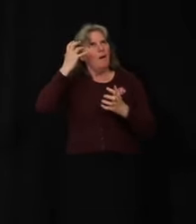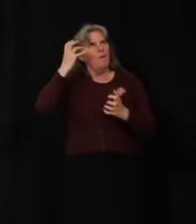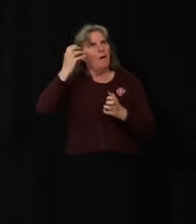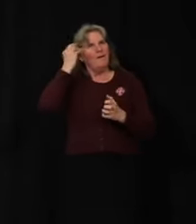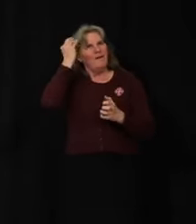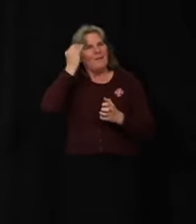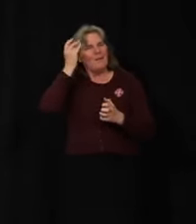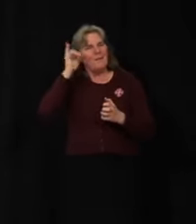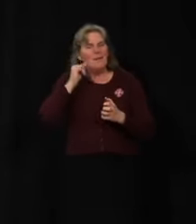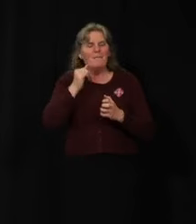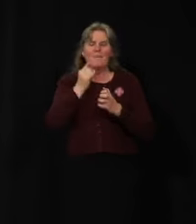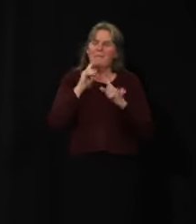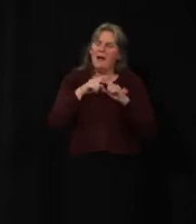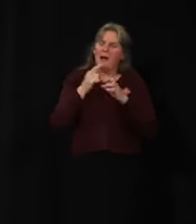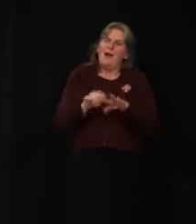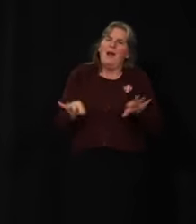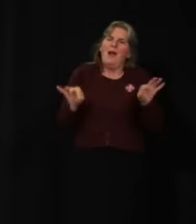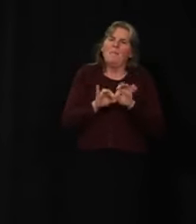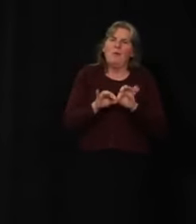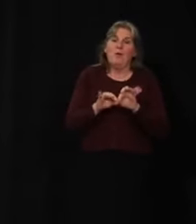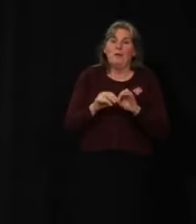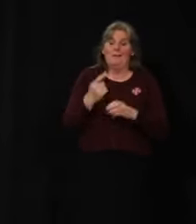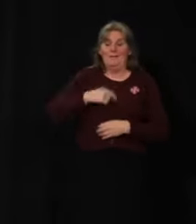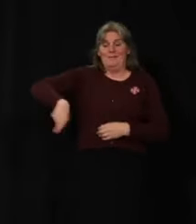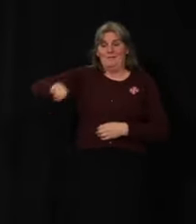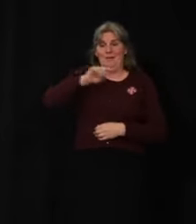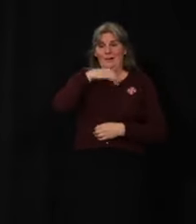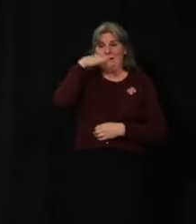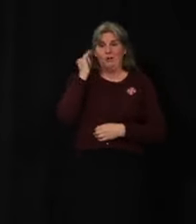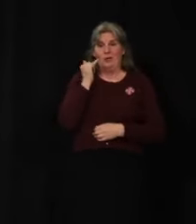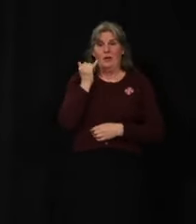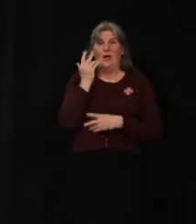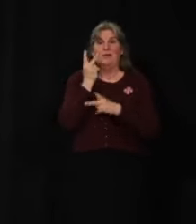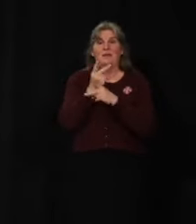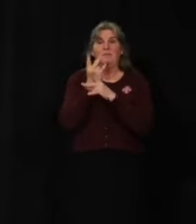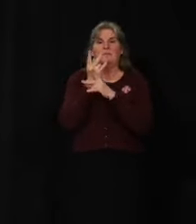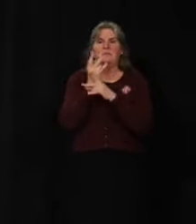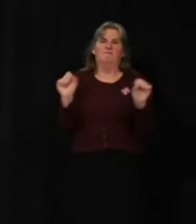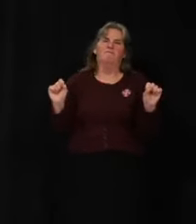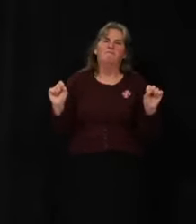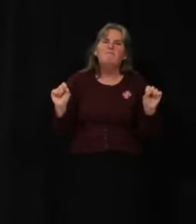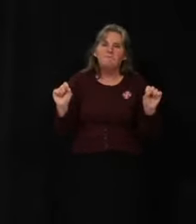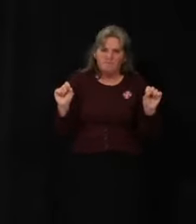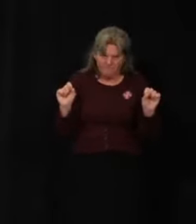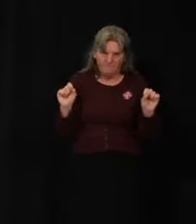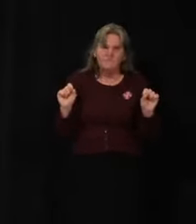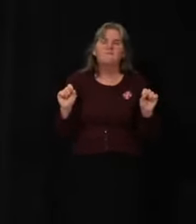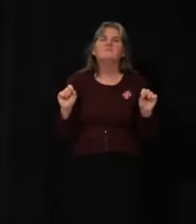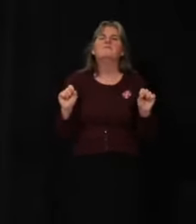A tortoise and hare story in real life. Thus this first opening phase in particular needs to be